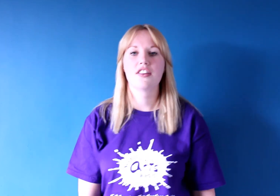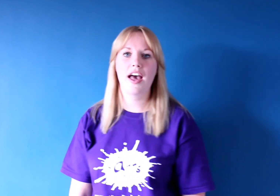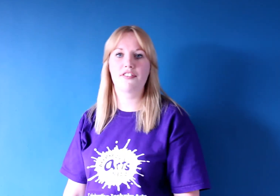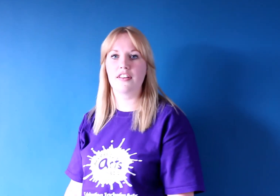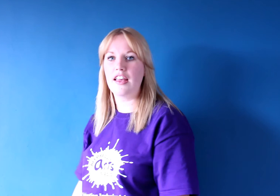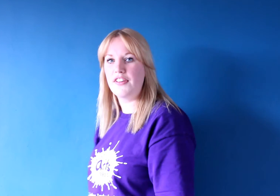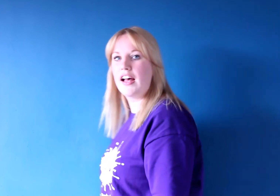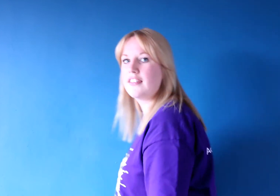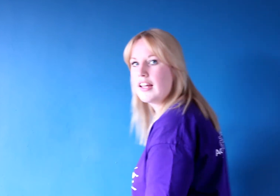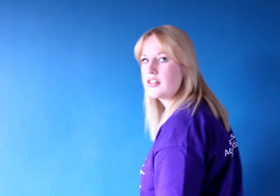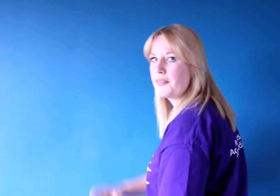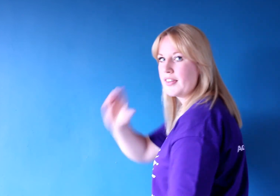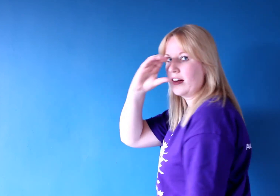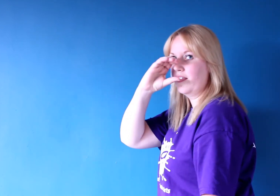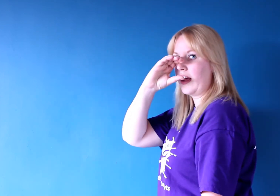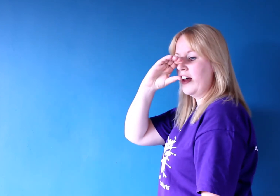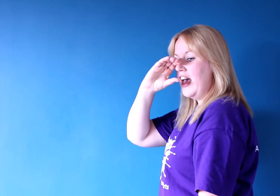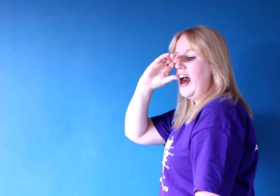So elephants if you can’t see I’ll do it from the side. We go.